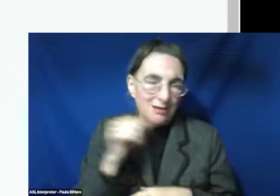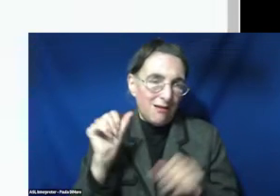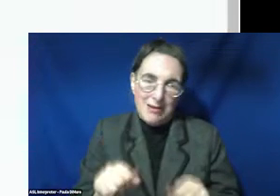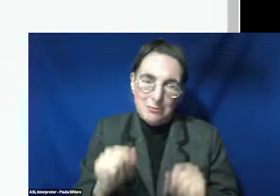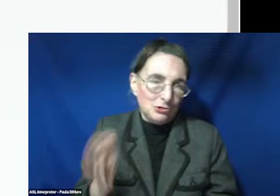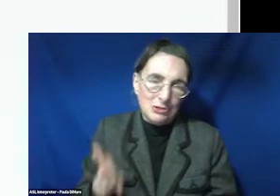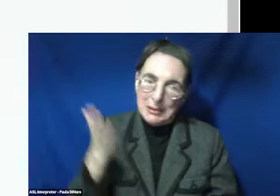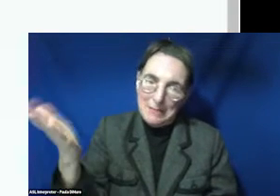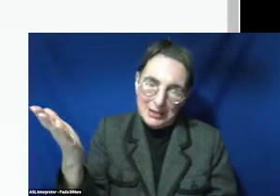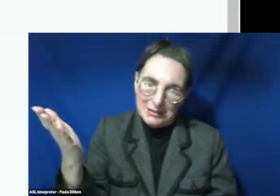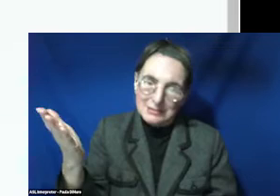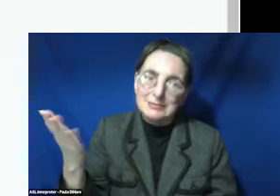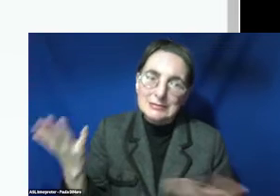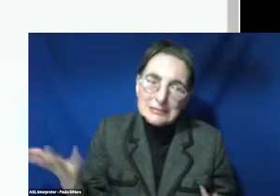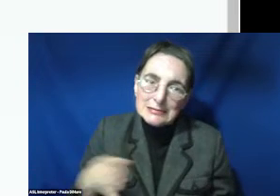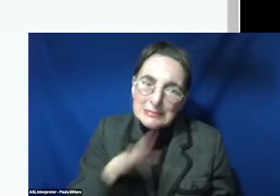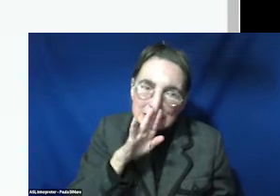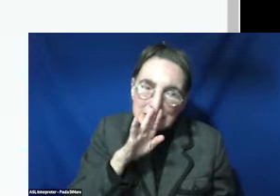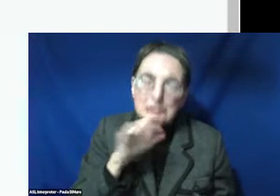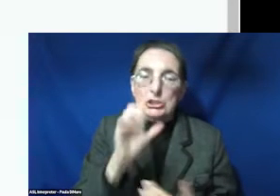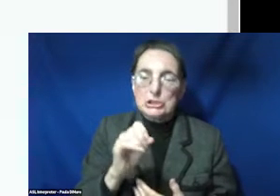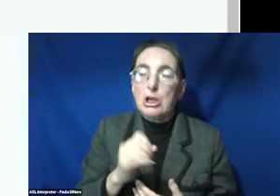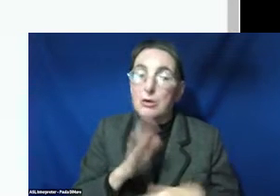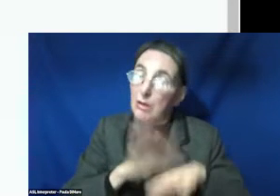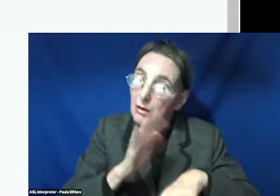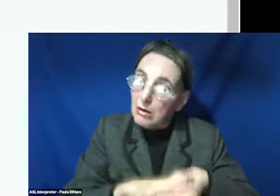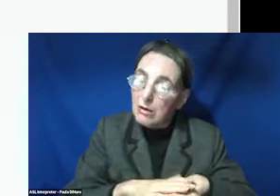So just be wary of this that these settings must be made by the PI.